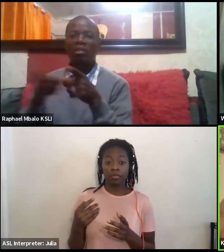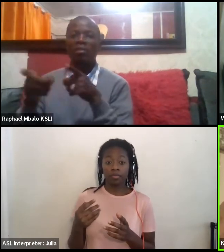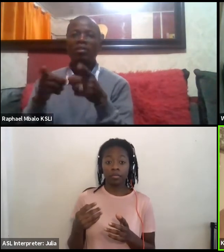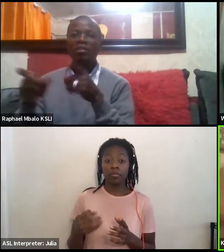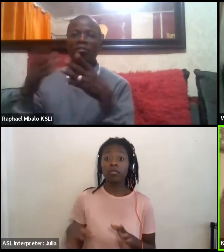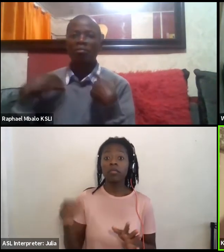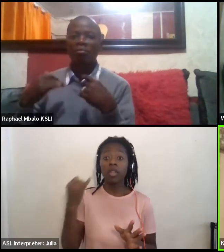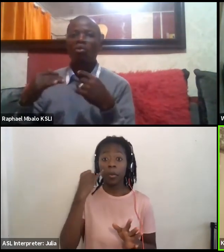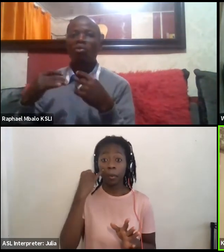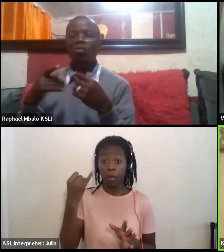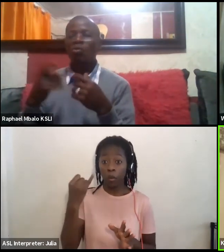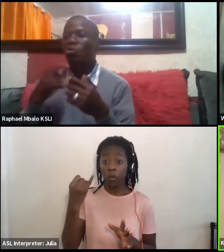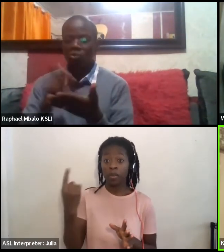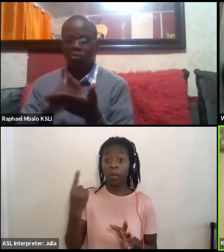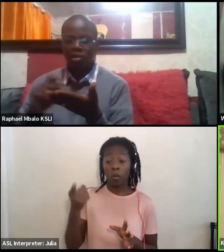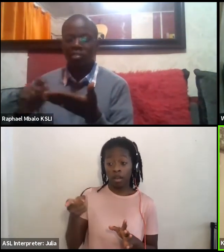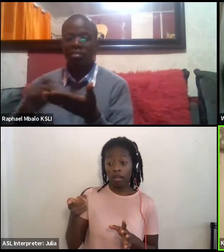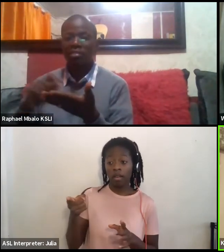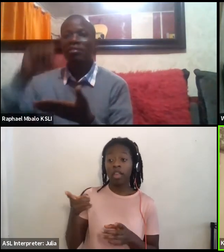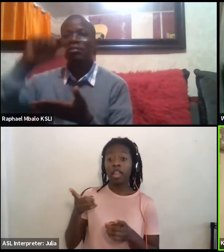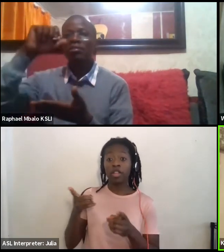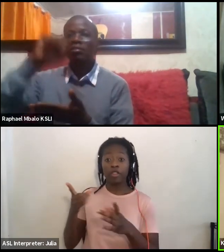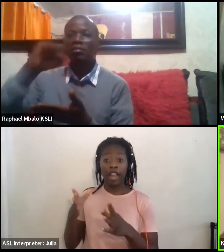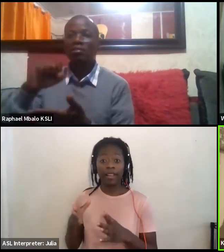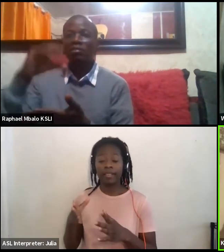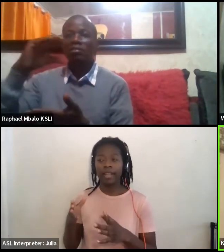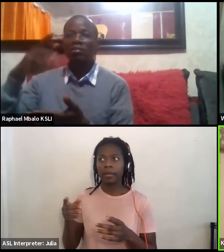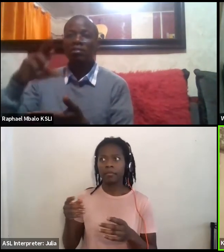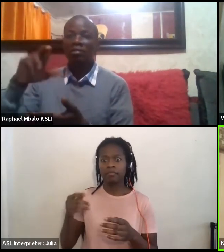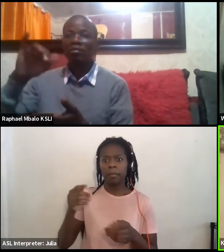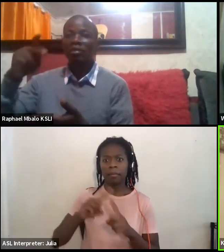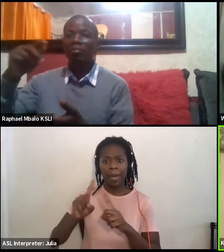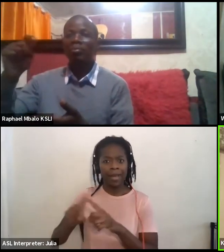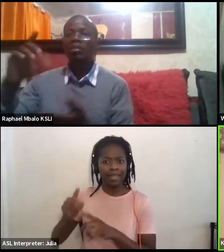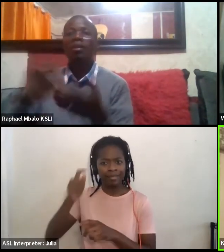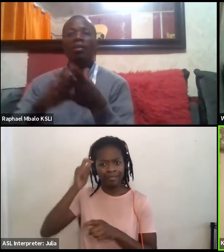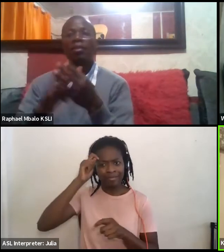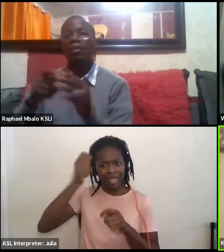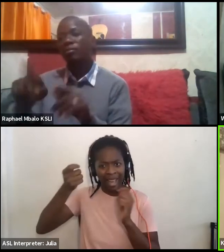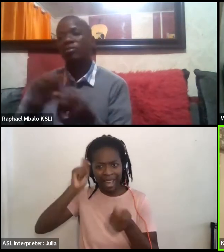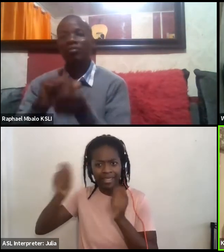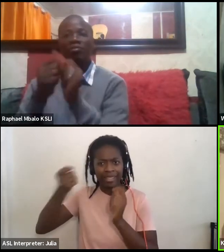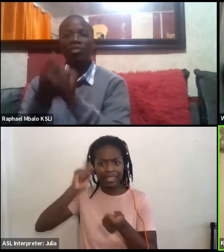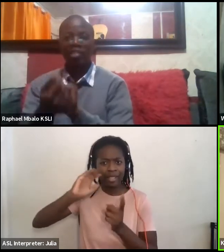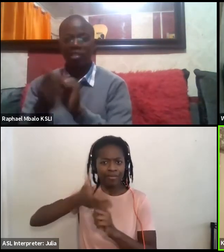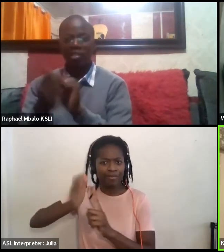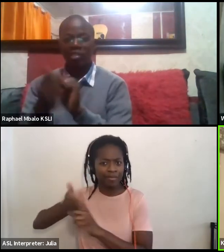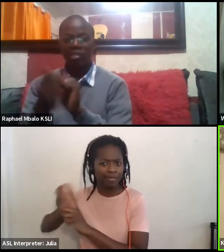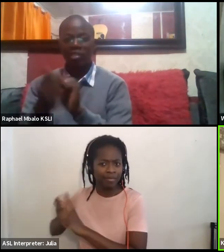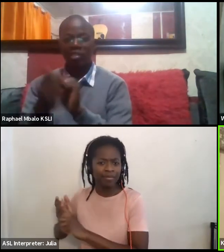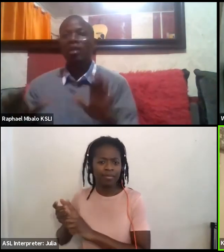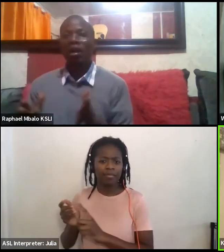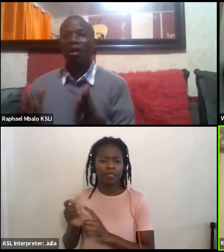and then they jump out to become the dramaturgs. And so there's constantly shifting roles right within our context. You're not just only the director.